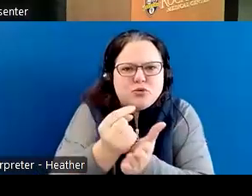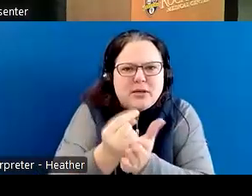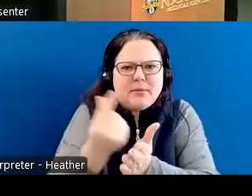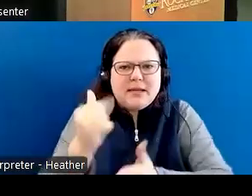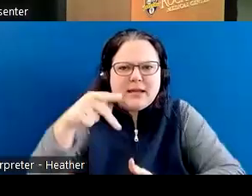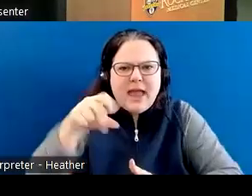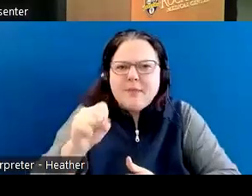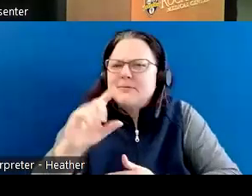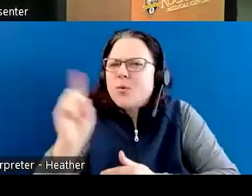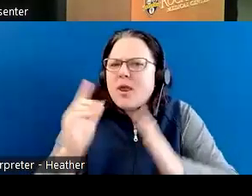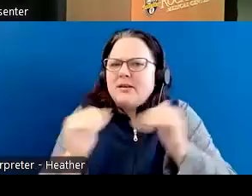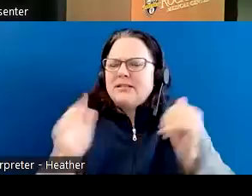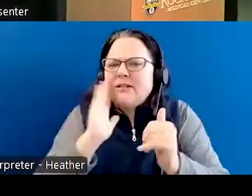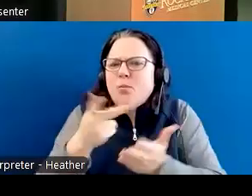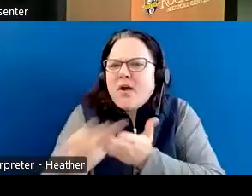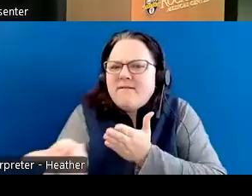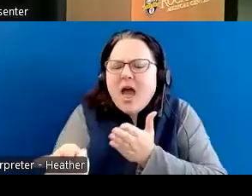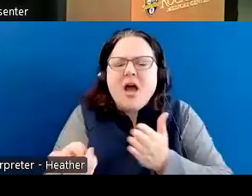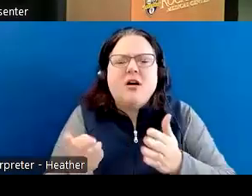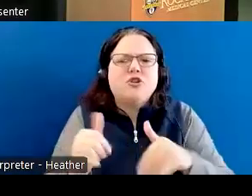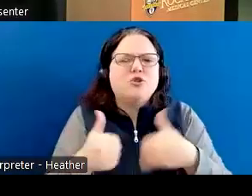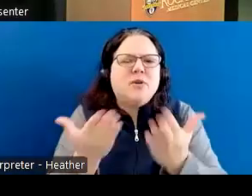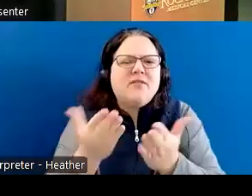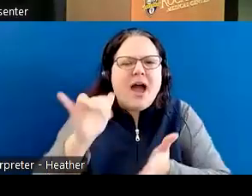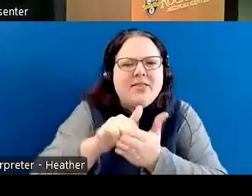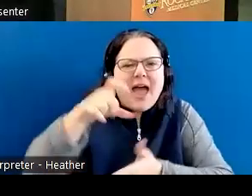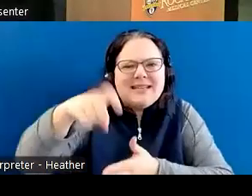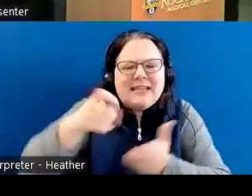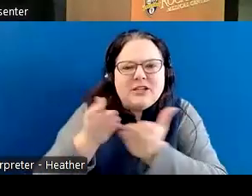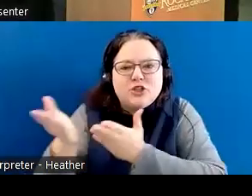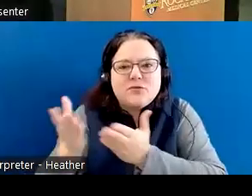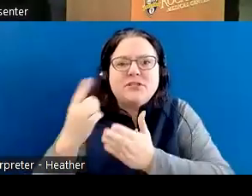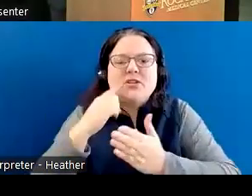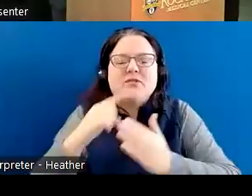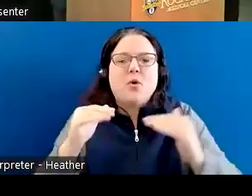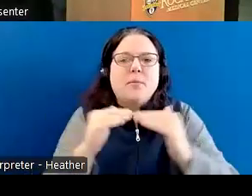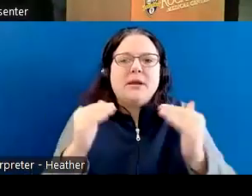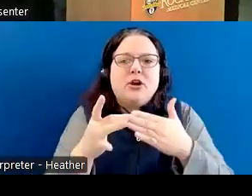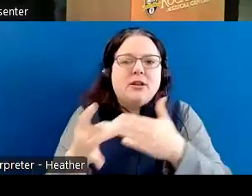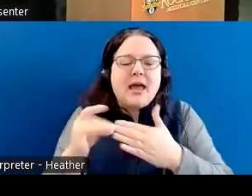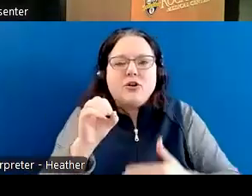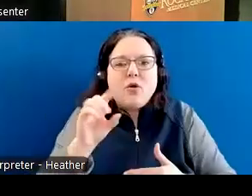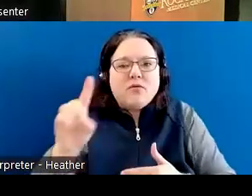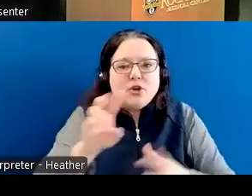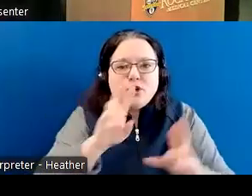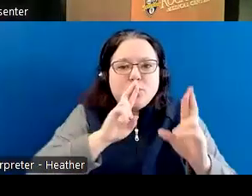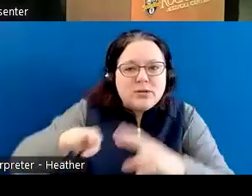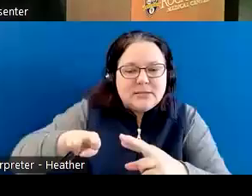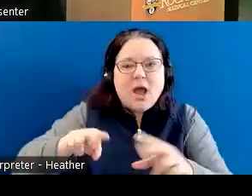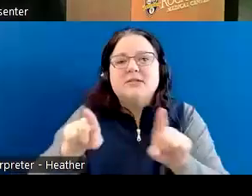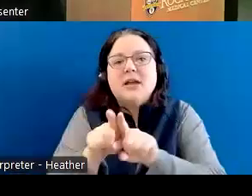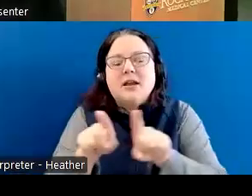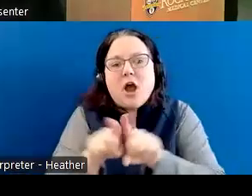fail to provide needed services such as peer-led overdose responses and also movements such as